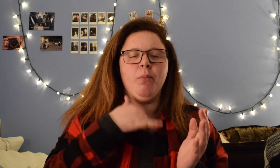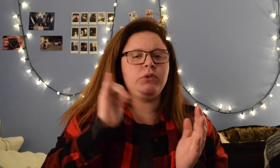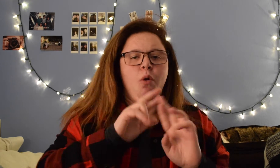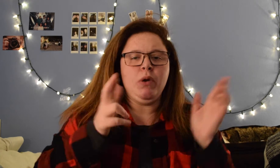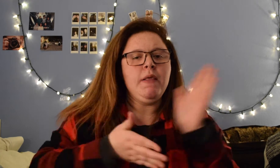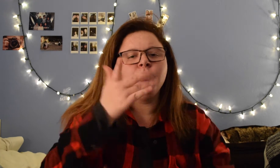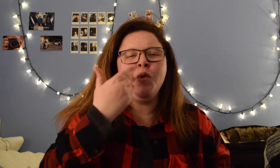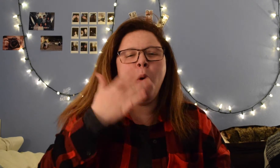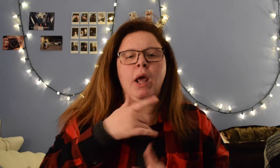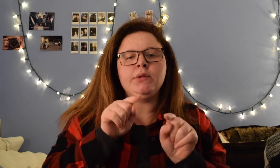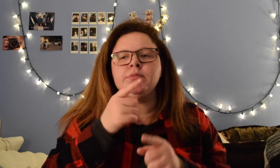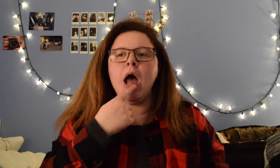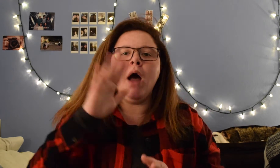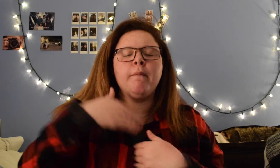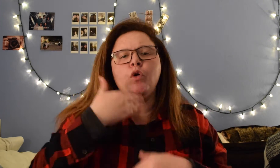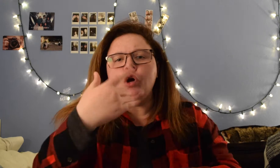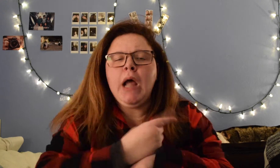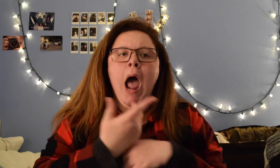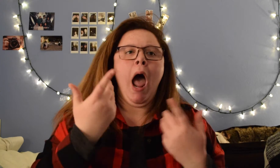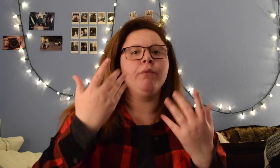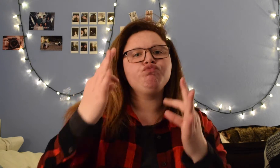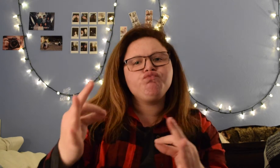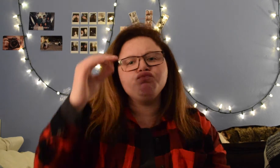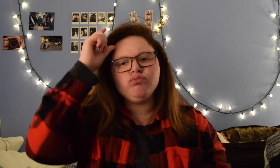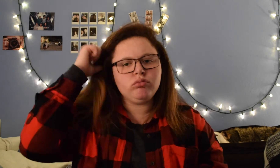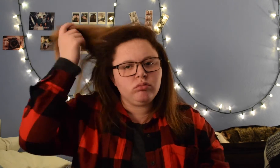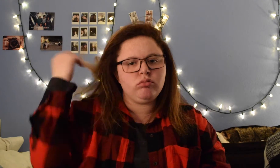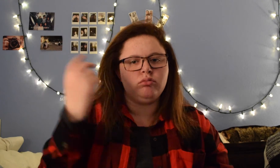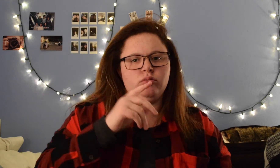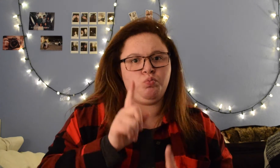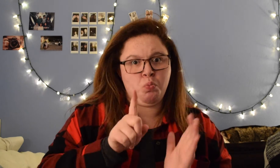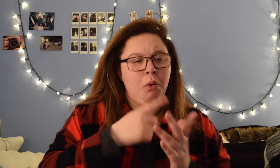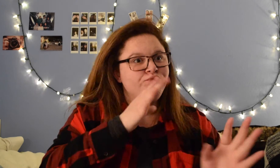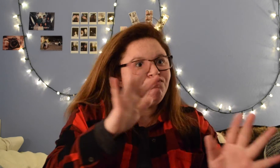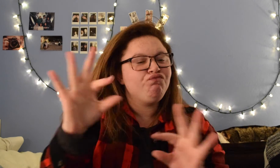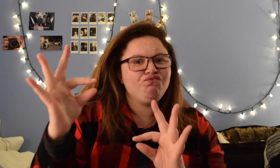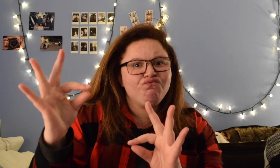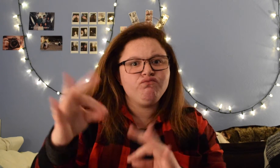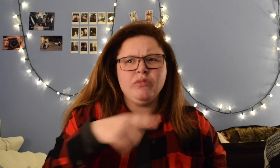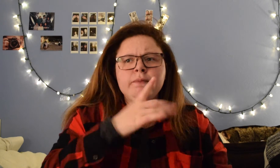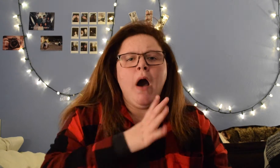I was just ready to leave and you know right before you get off the plane, attendants would say have a good day